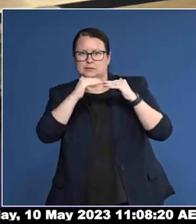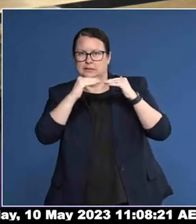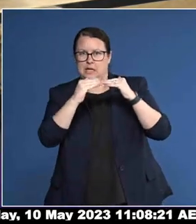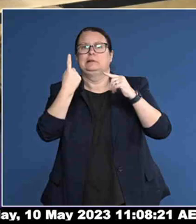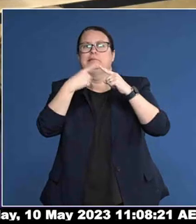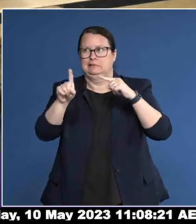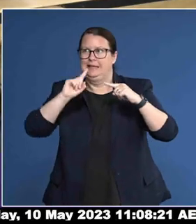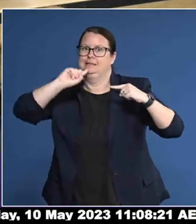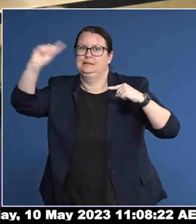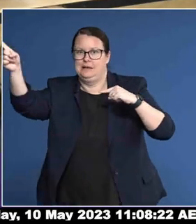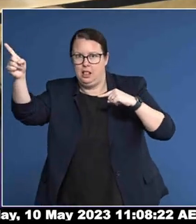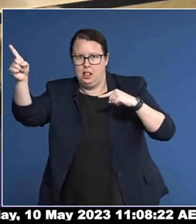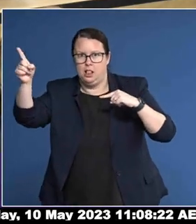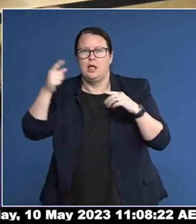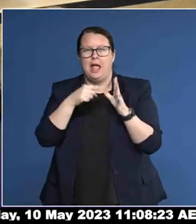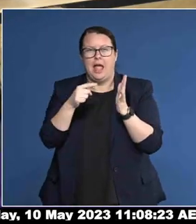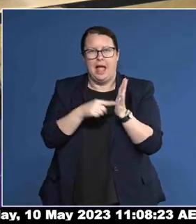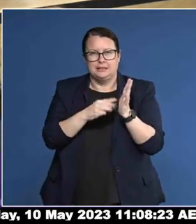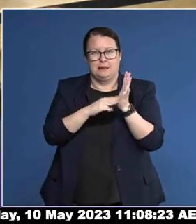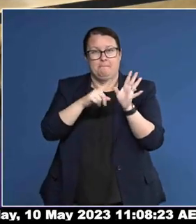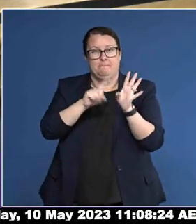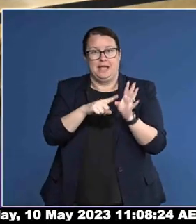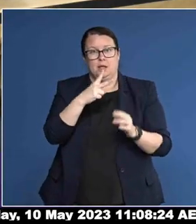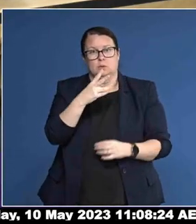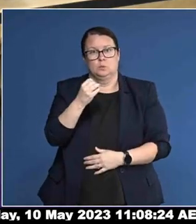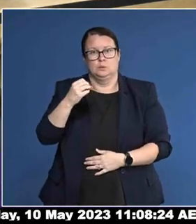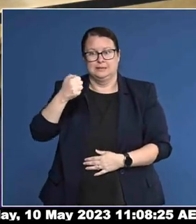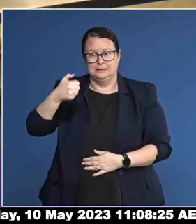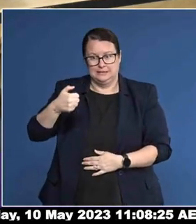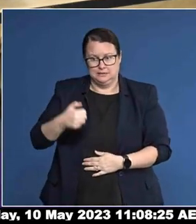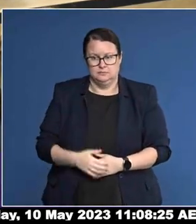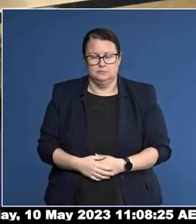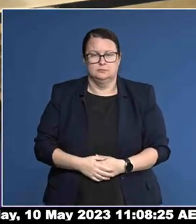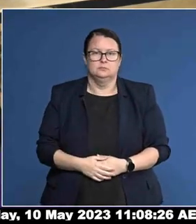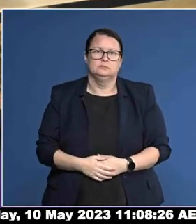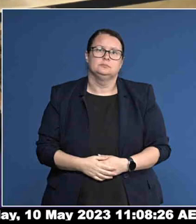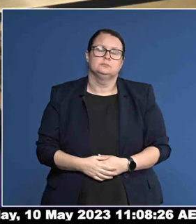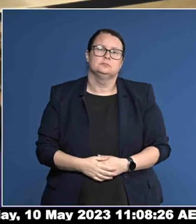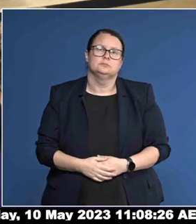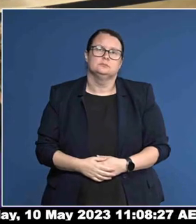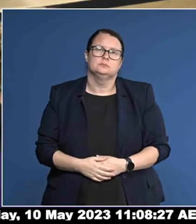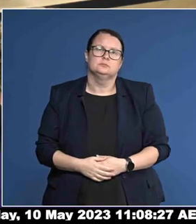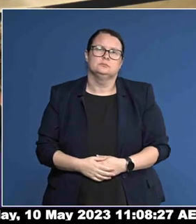Yes. MS MAHONY: And you refer to a risk of harm. They're the words in your statement?